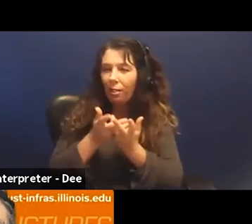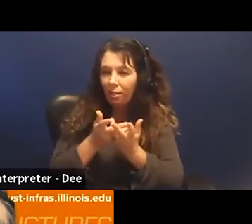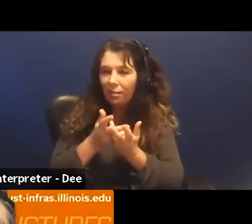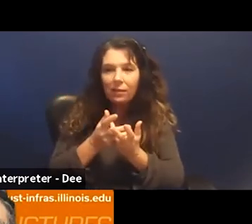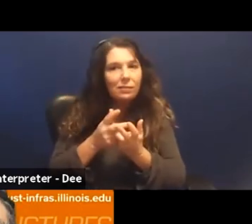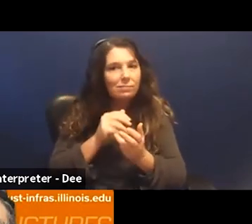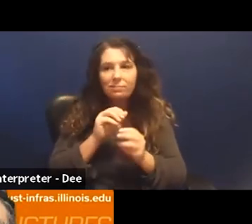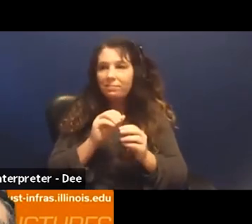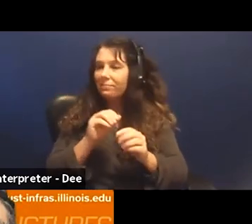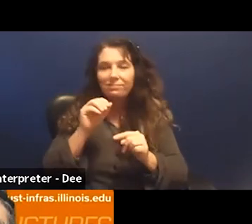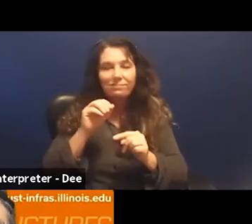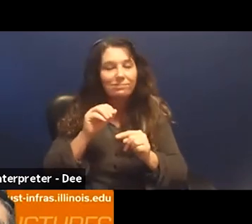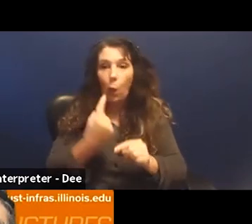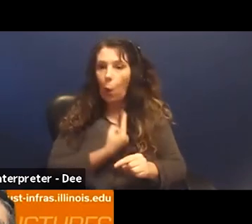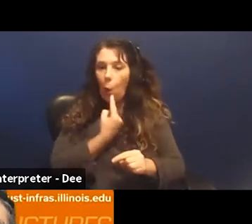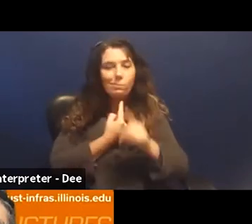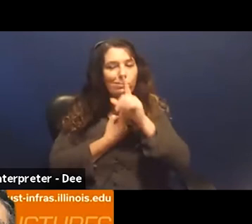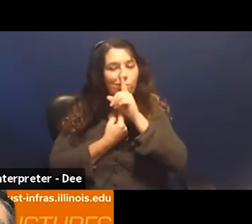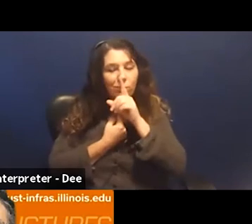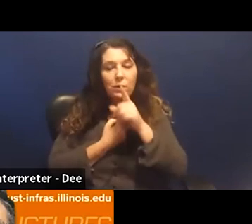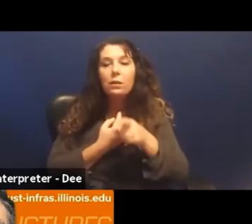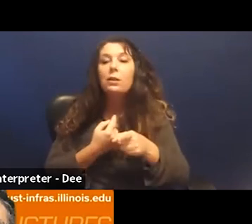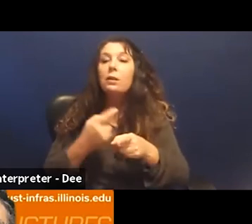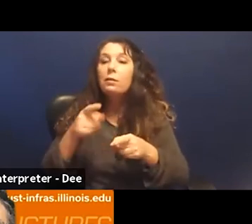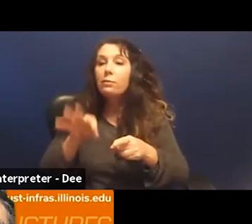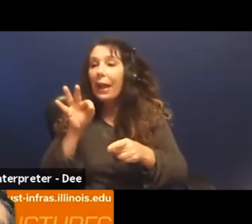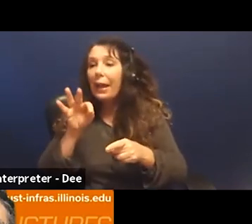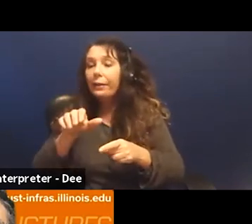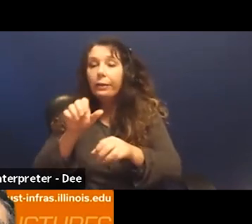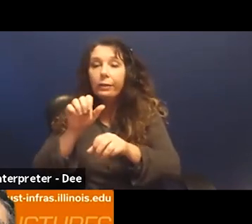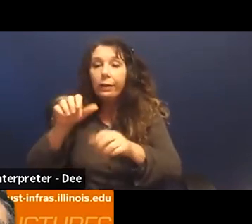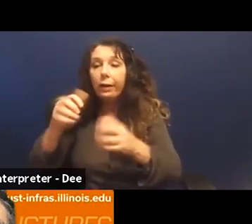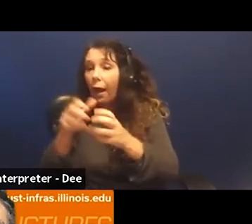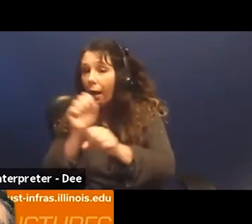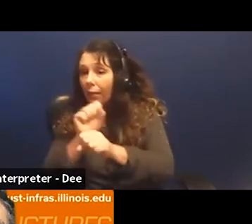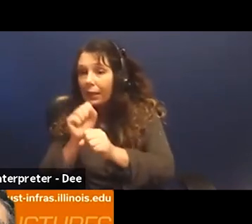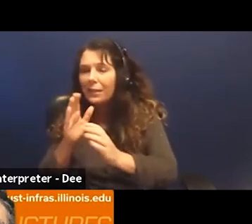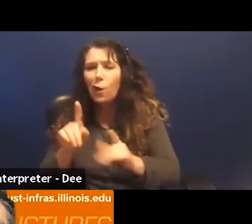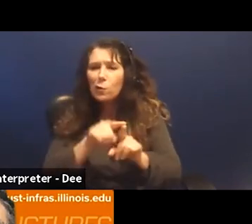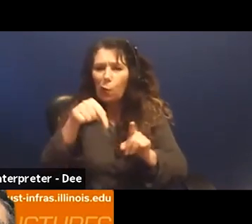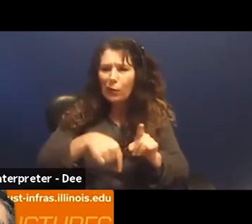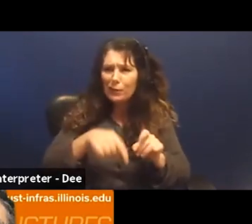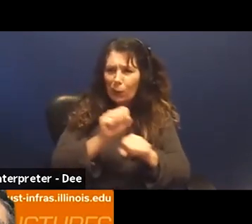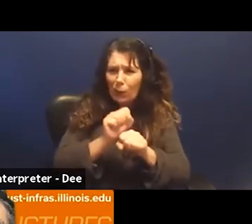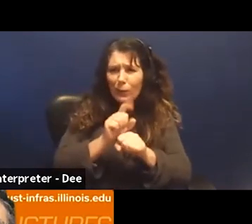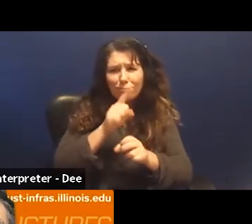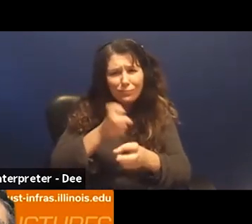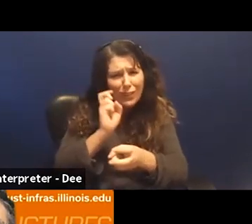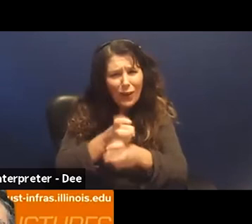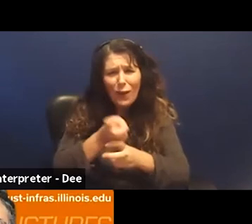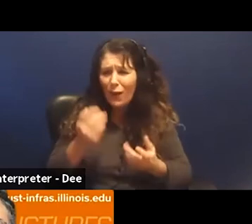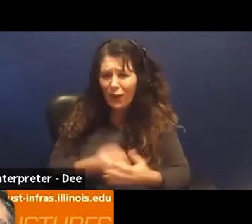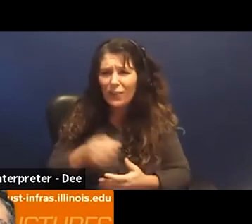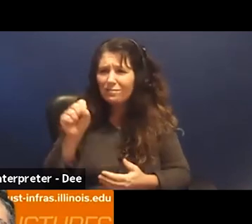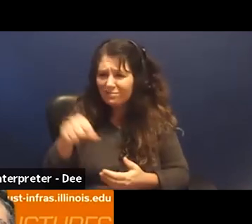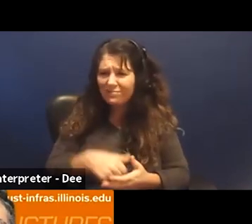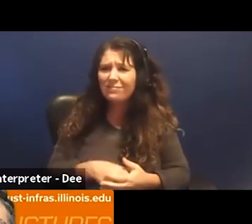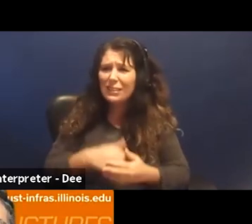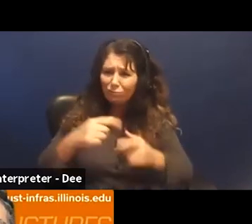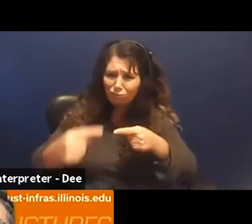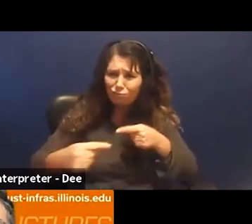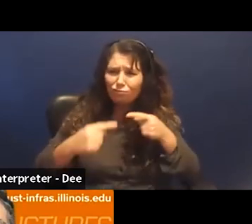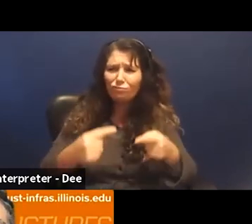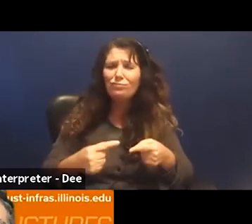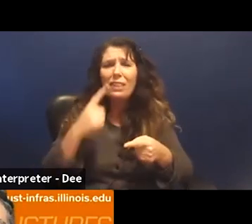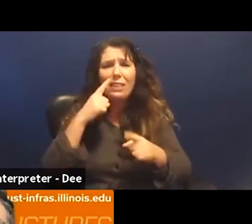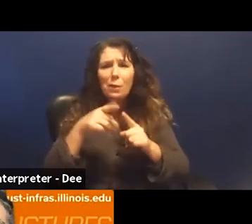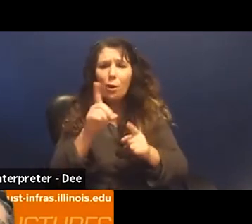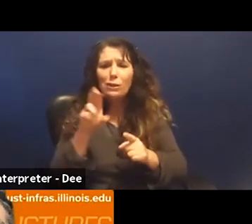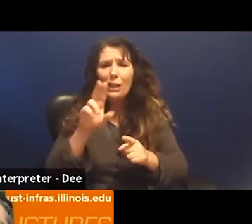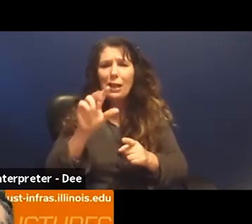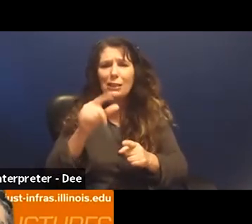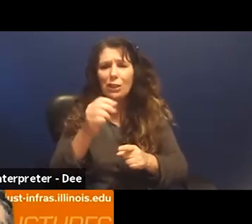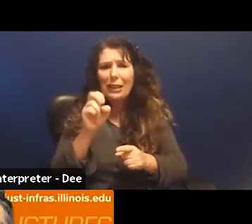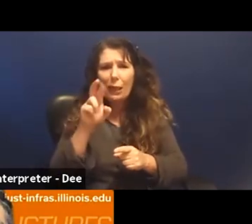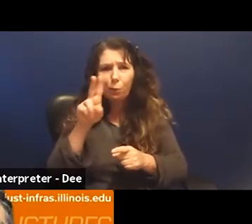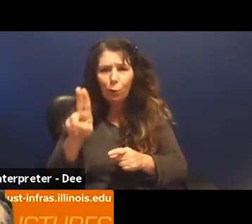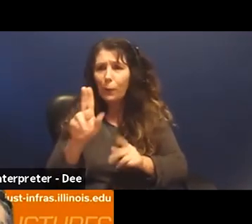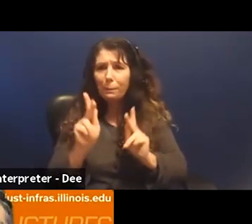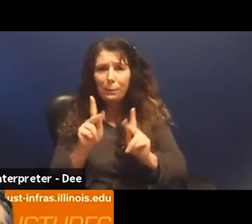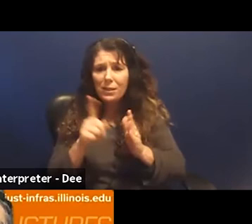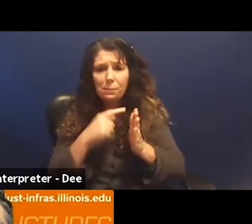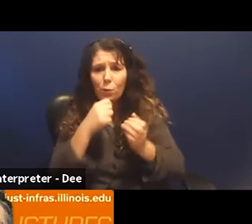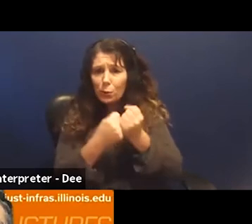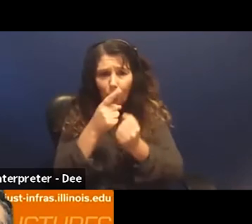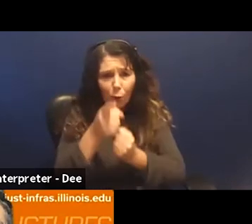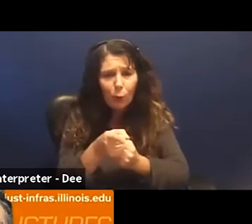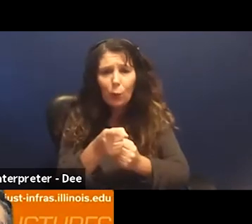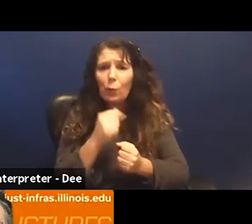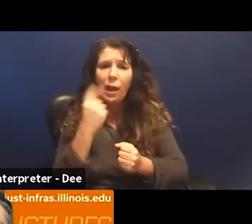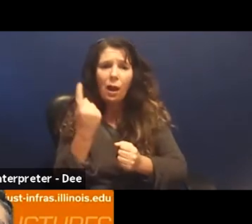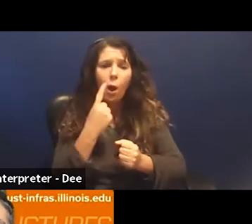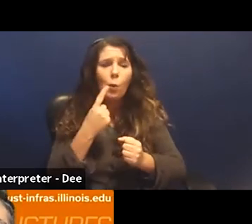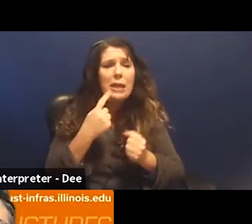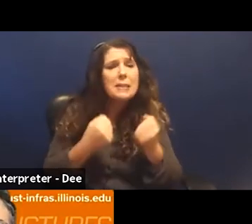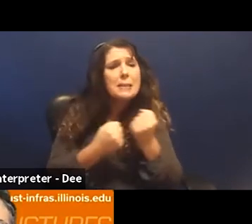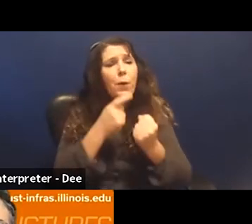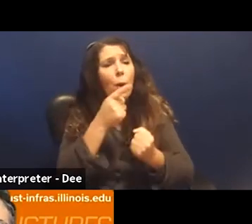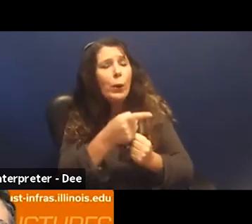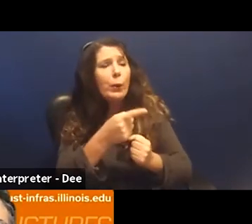And it's really important to have colleagues, and this work is also hard, you know and like people like we look at the case of Dr. gebru, like, people do not always support you people don't always respond positively to speaking truth to power this is